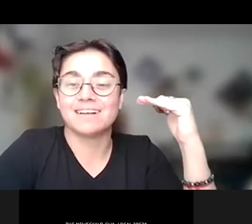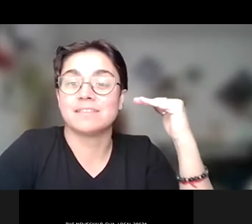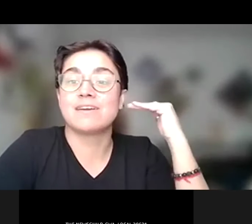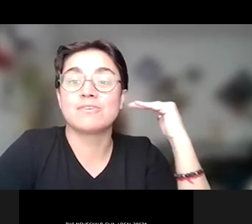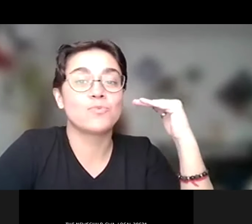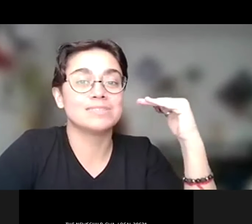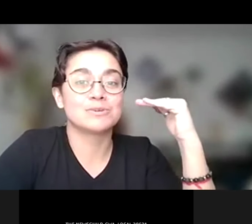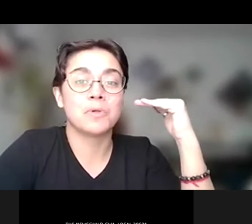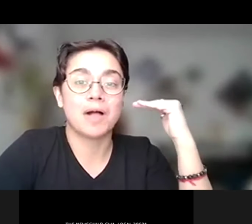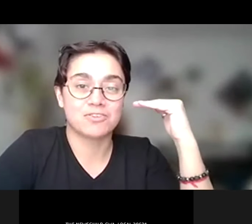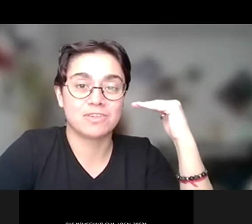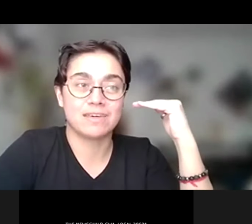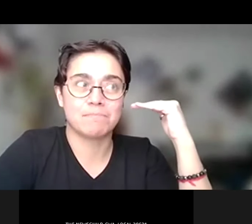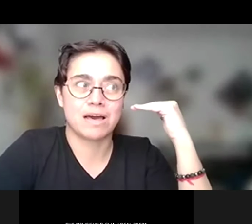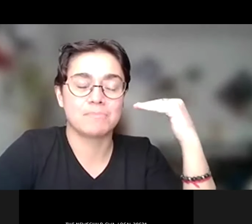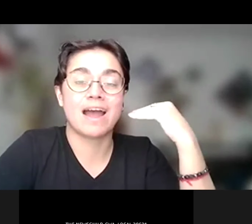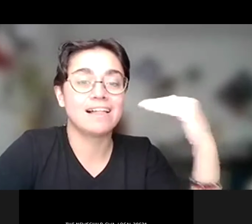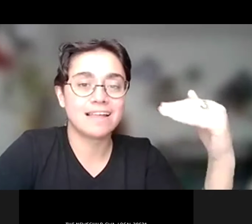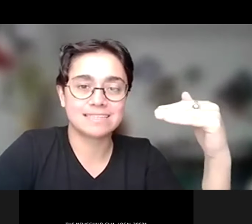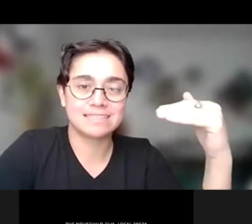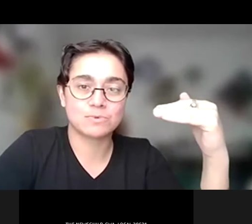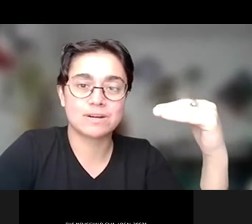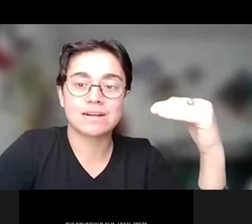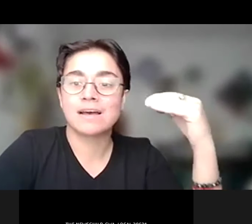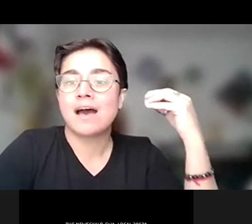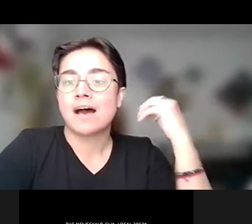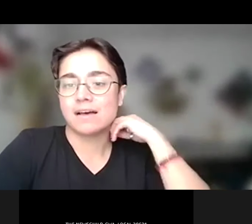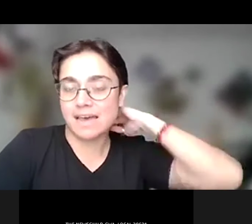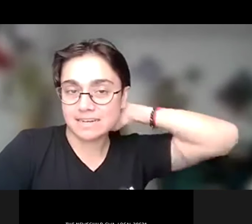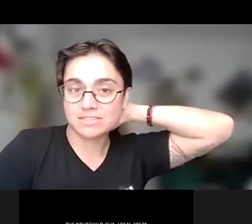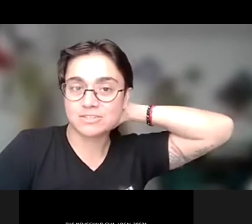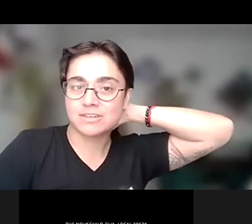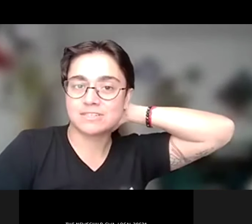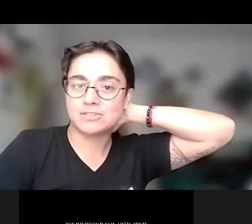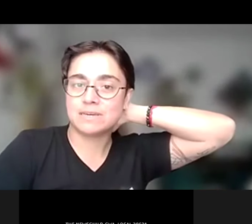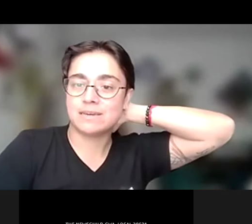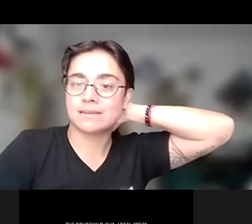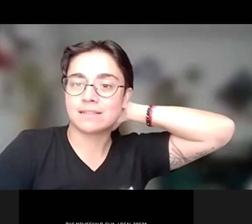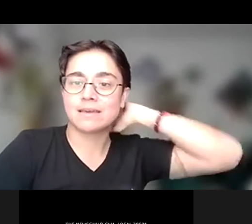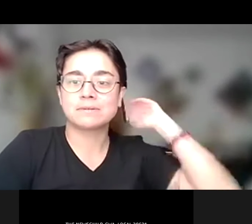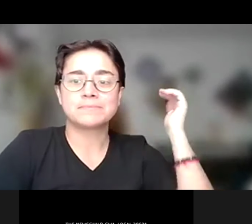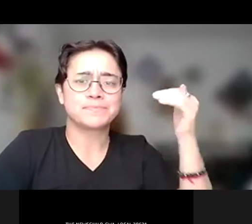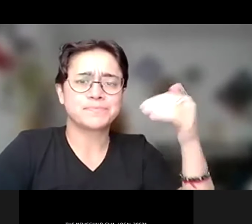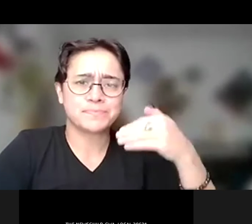probably not going to meet with your representatives themselves. You will meet with her team. -- their team.